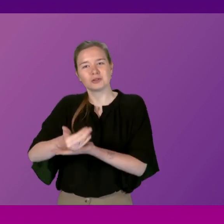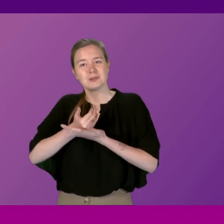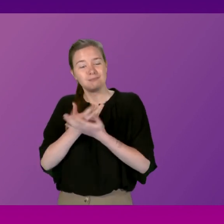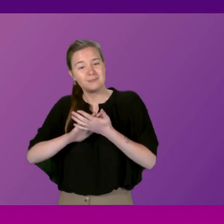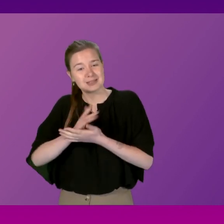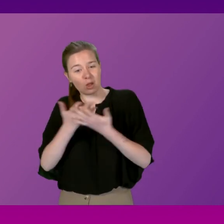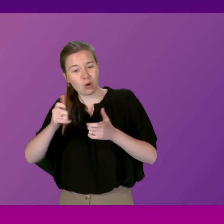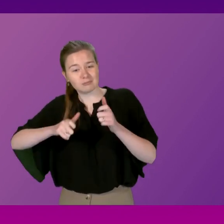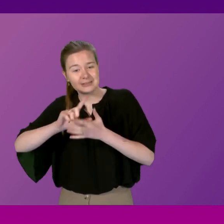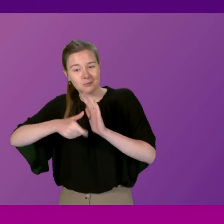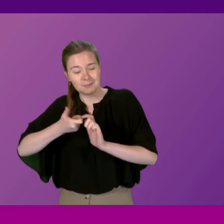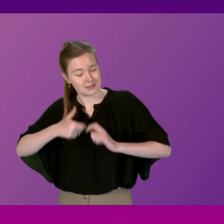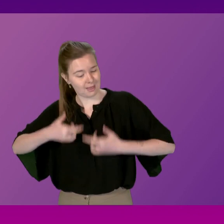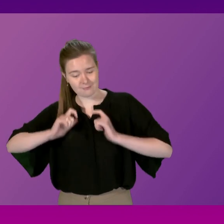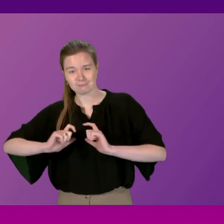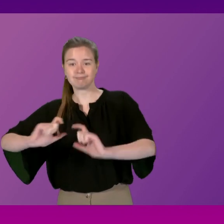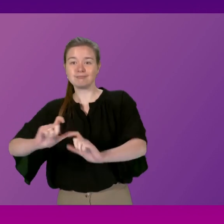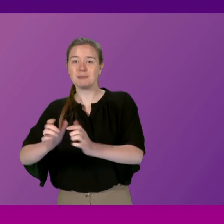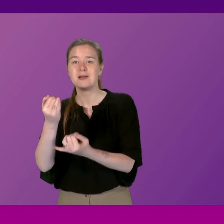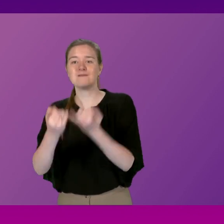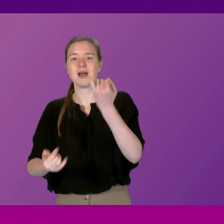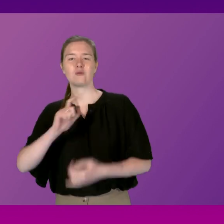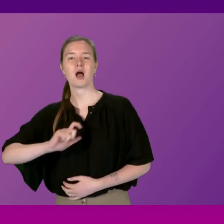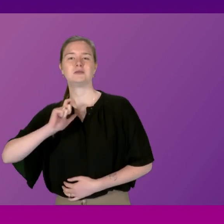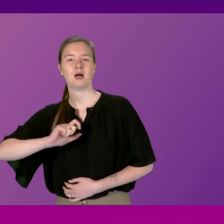people alive, is somehow a failure of character.